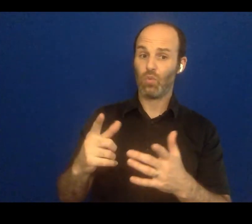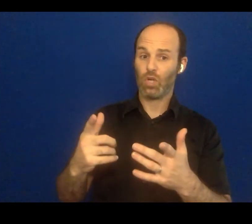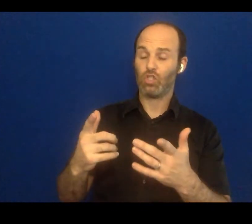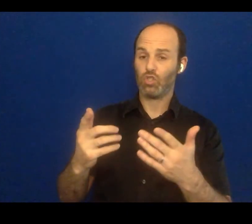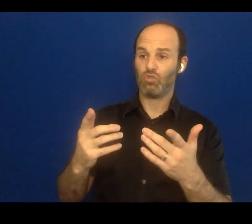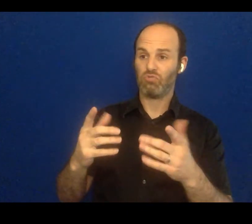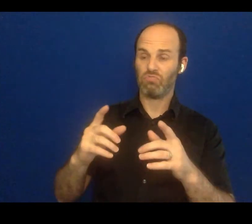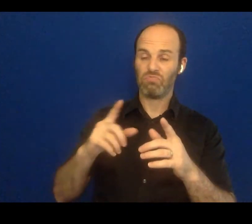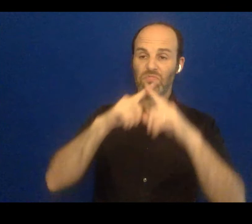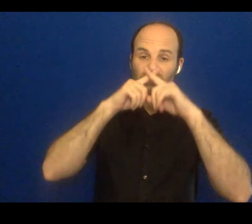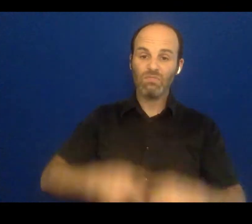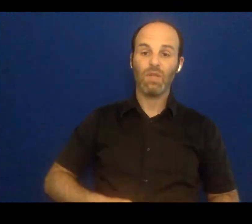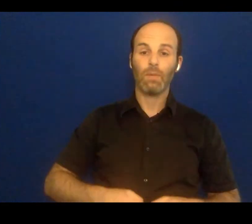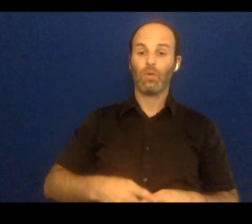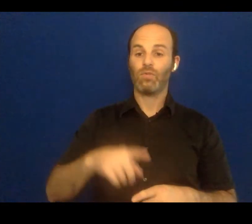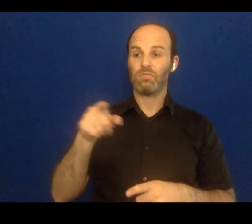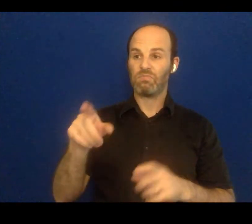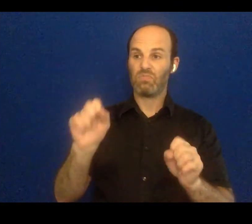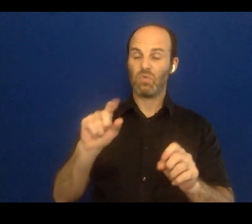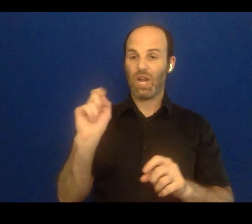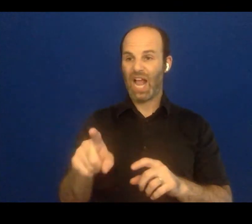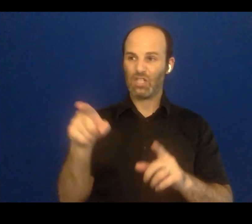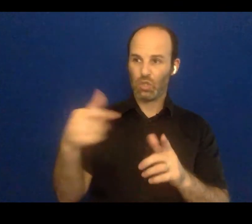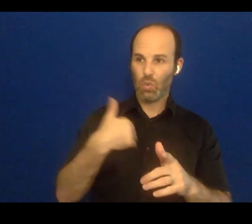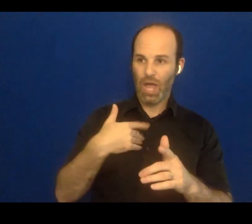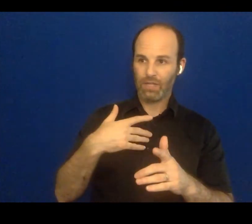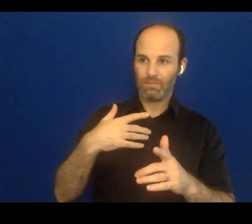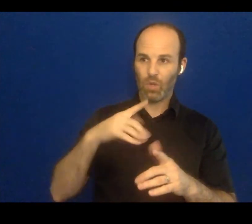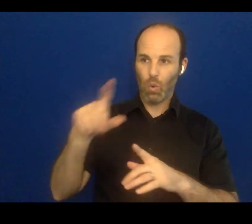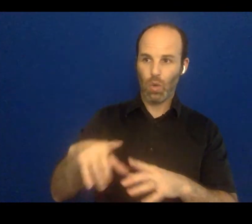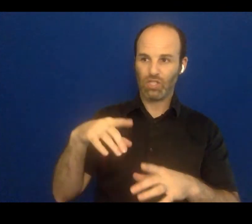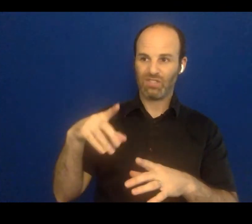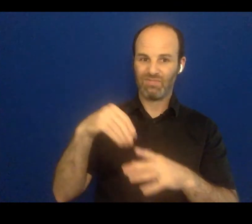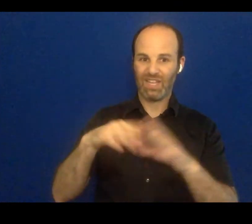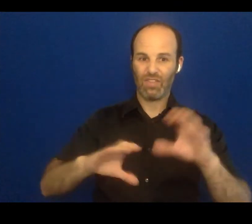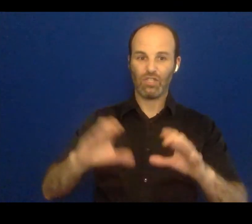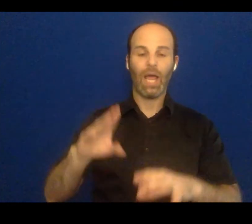UNMUTE AND ASK YOUR QUESTION, I KNOW YOU SAID IN THE CHAT THAT YOU HAVE ONE. SURE.